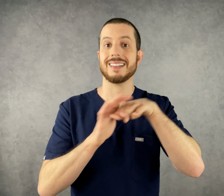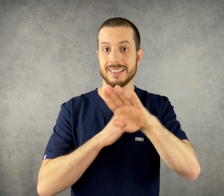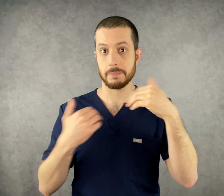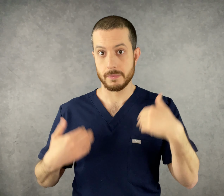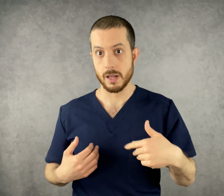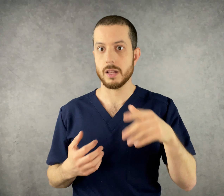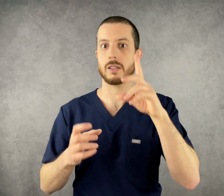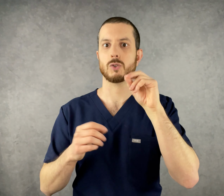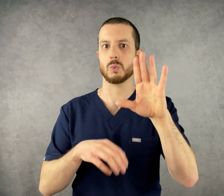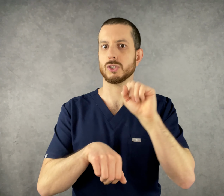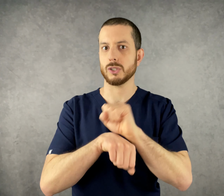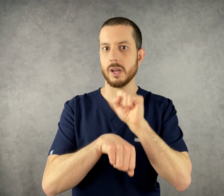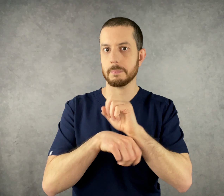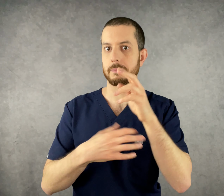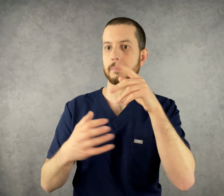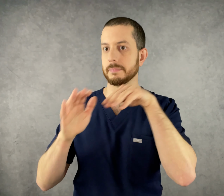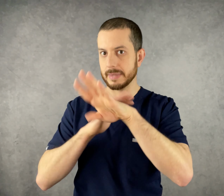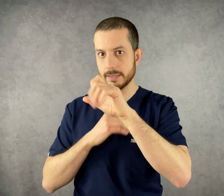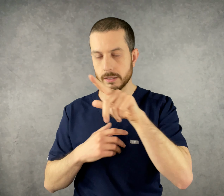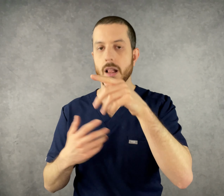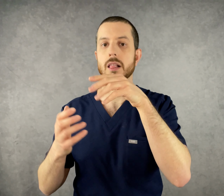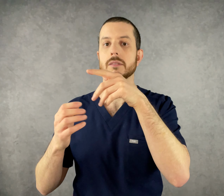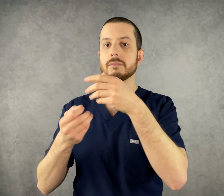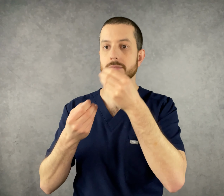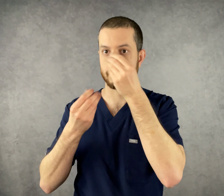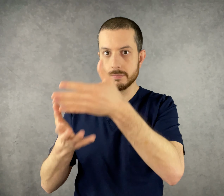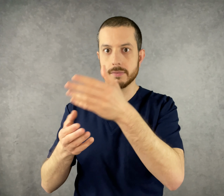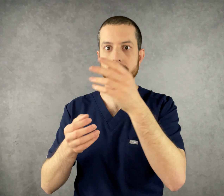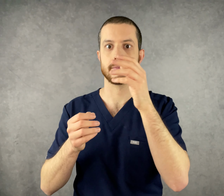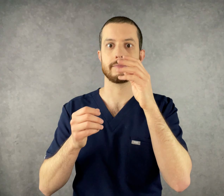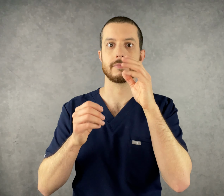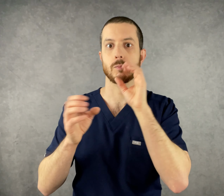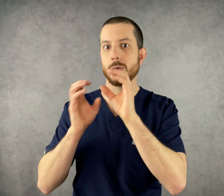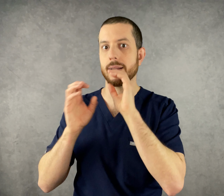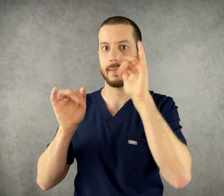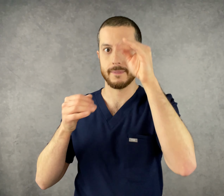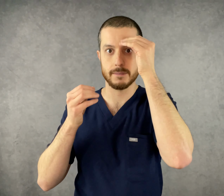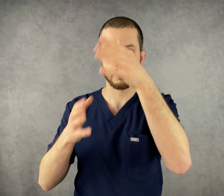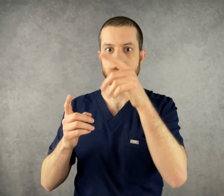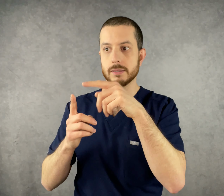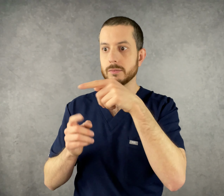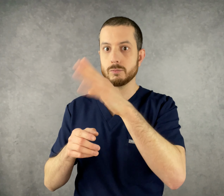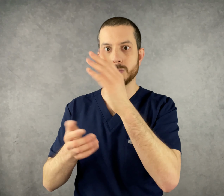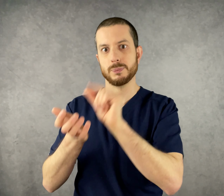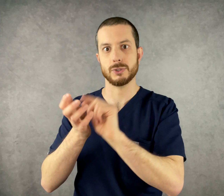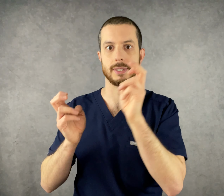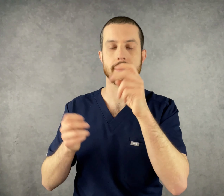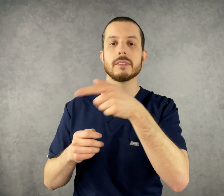So, it will enter the body, do its job which is to enter the cell, communicate the "blueprint" to the cell